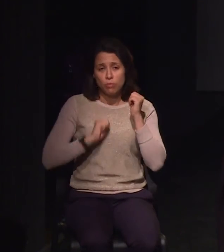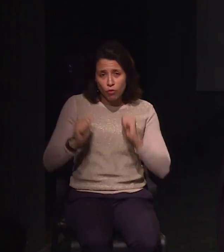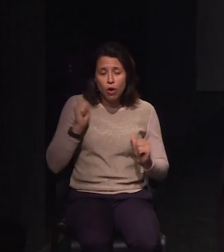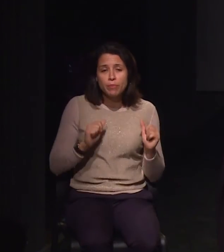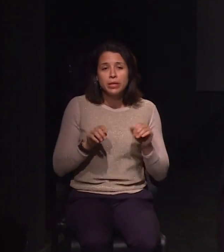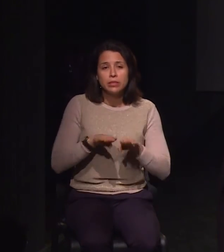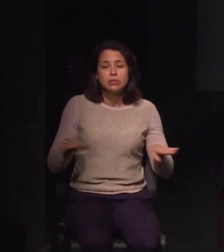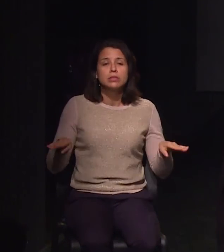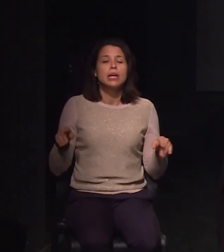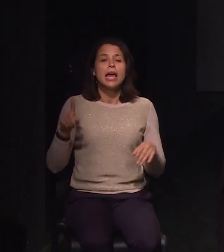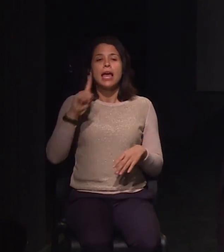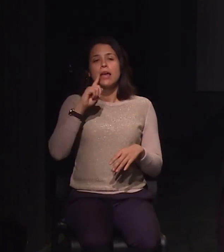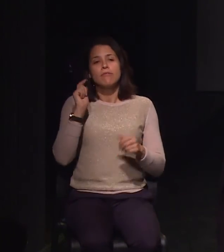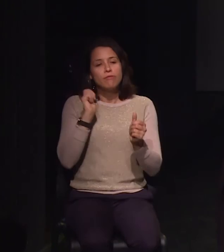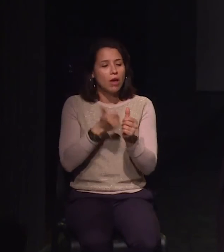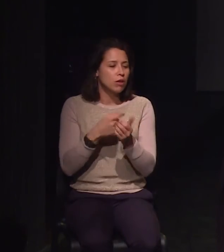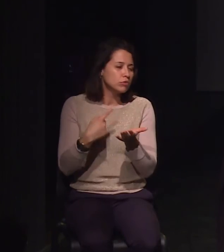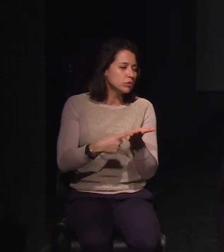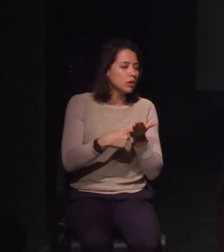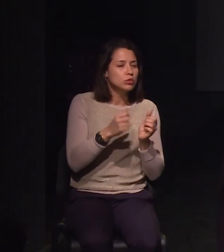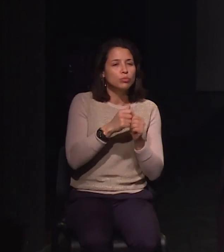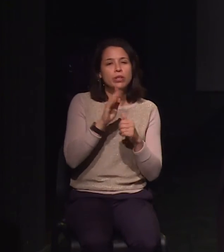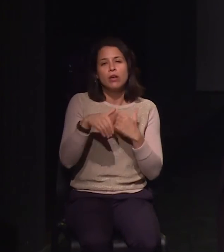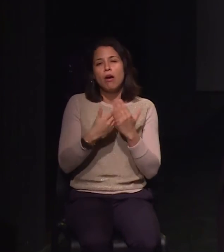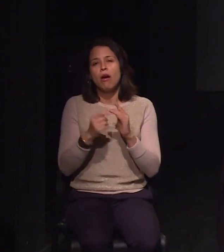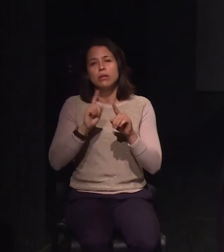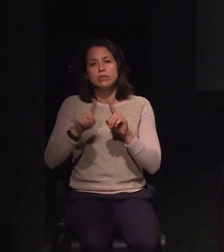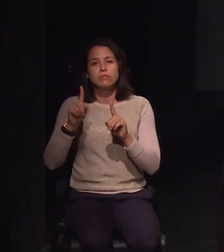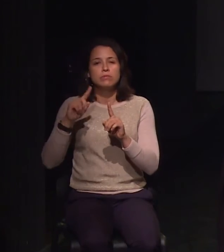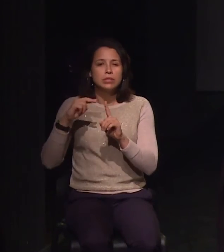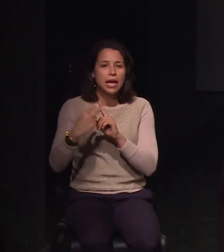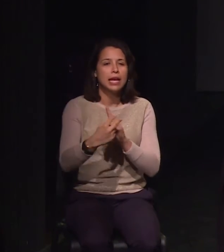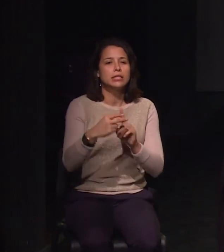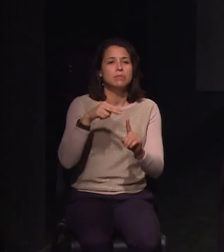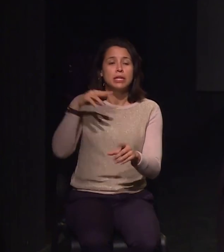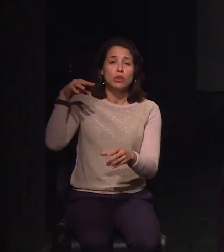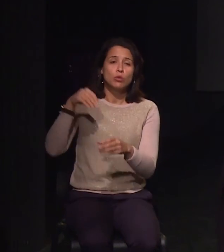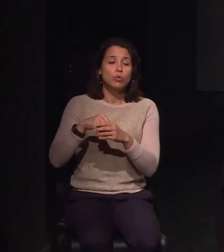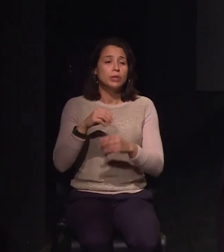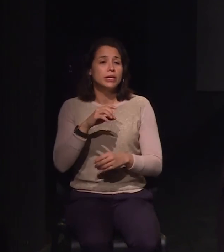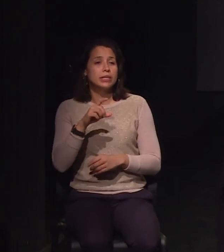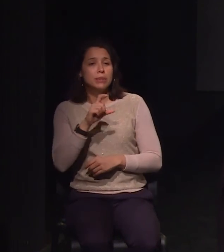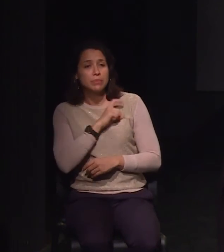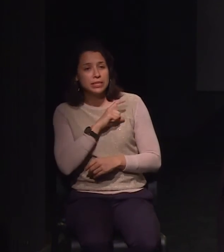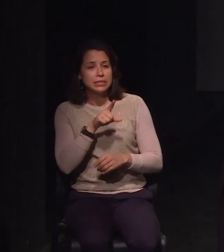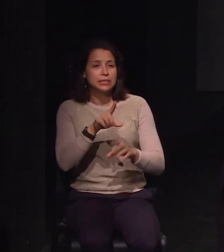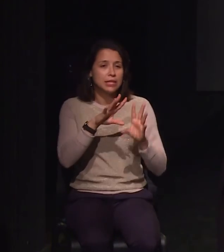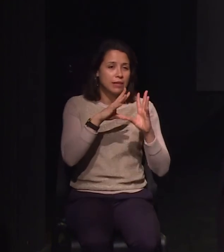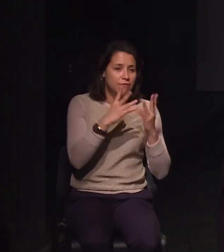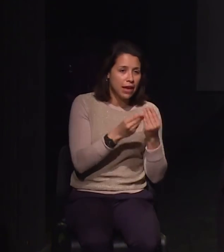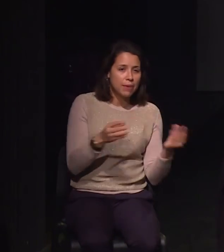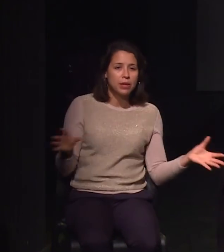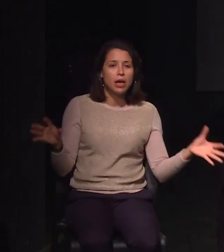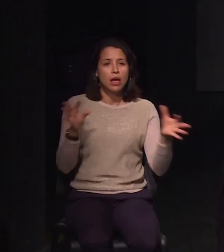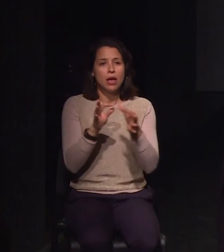including the police, including the community leaders, including the family, in an effort to actually have those voices heard, and it’s been remarkably successful.